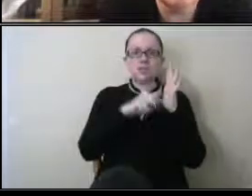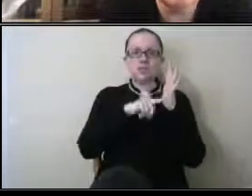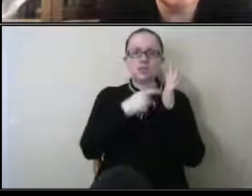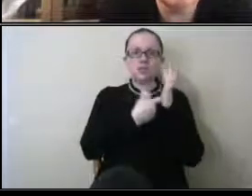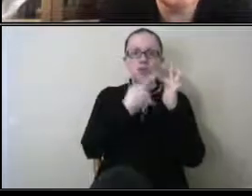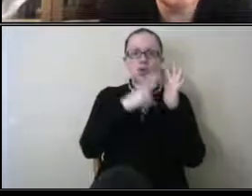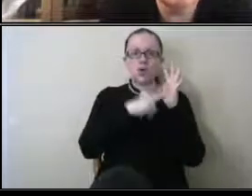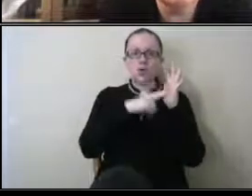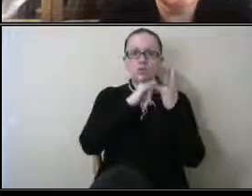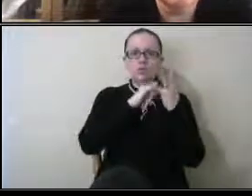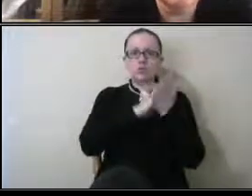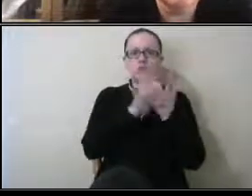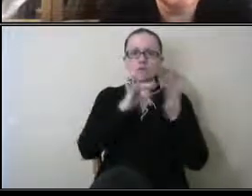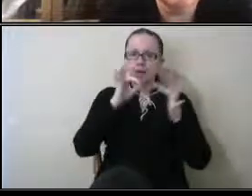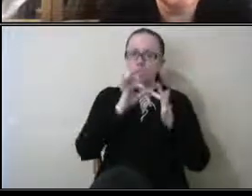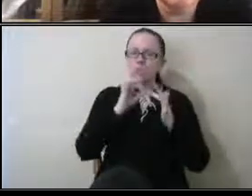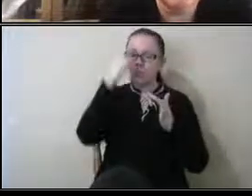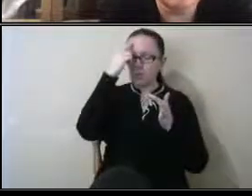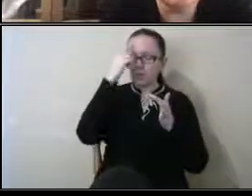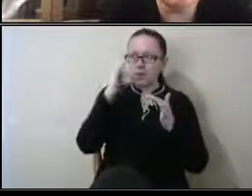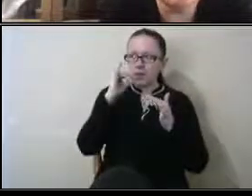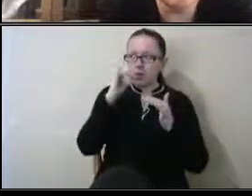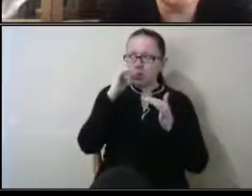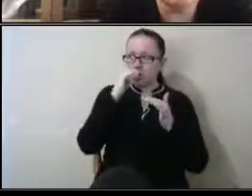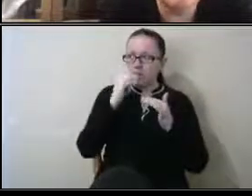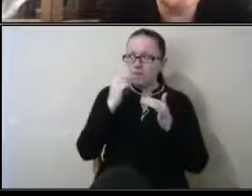um where we could find a fit within some of those seasonal roles and again